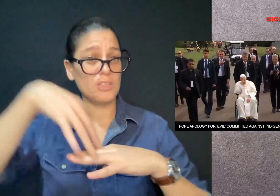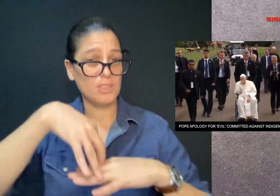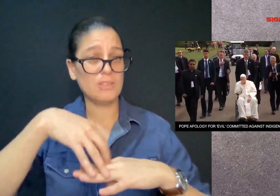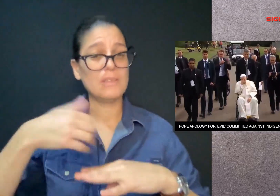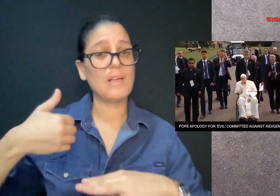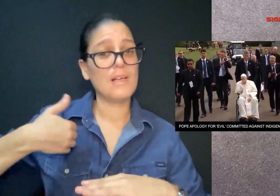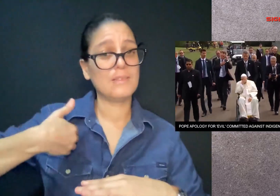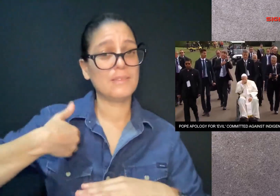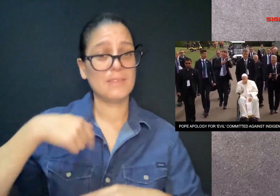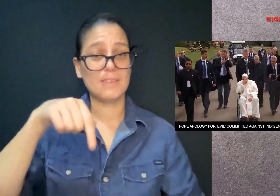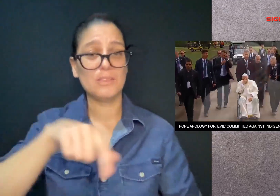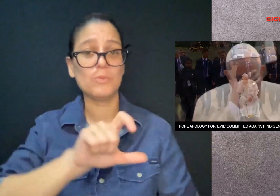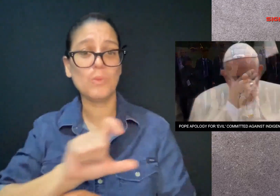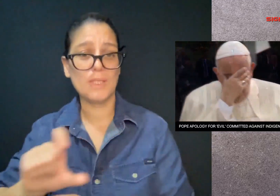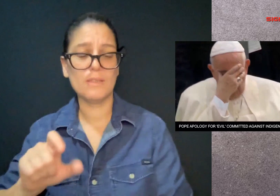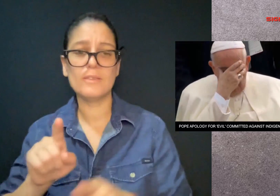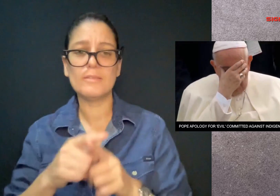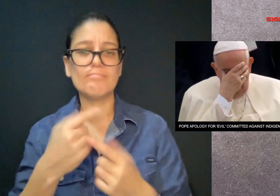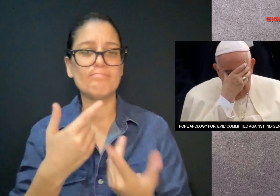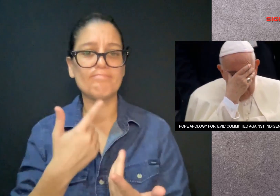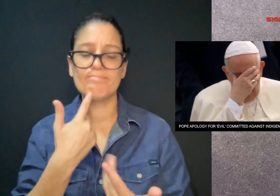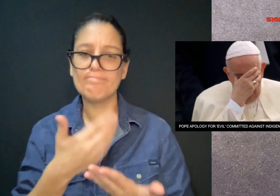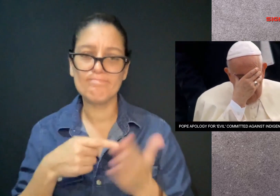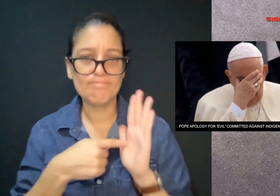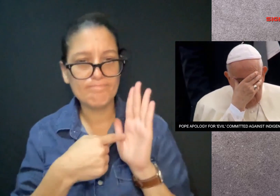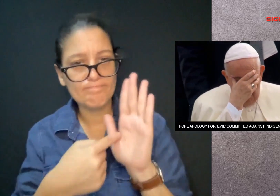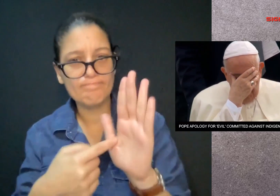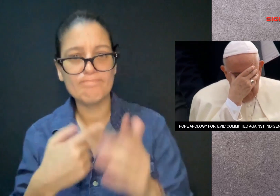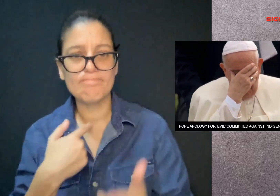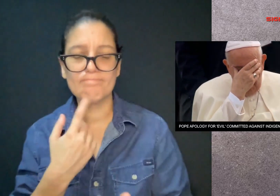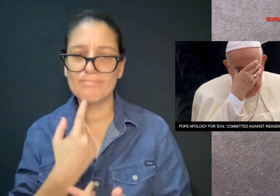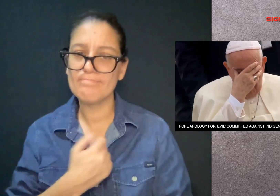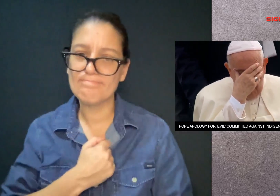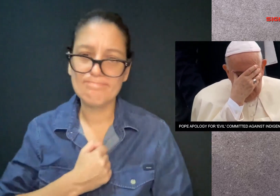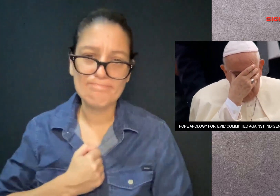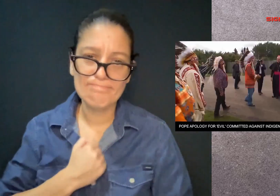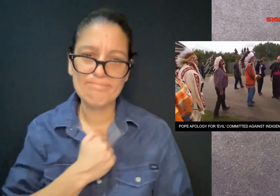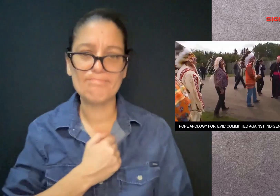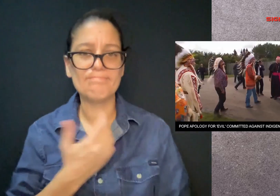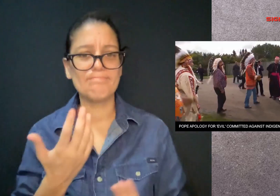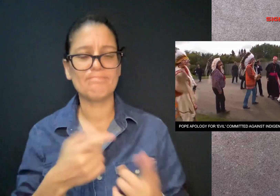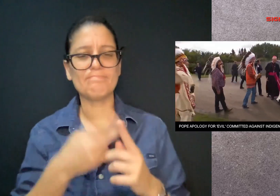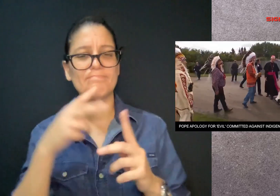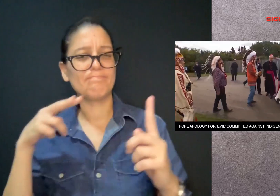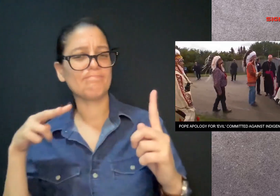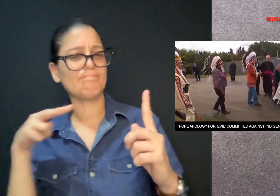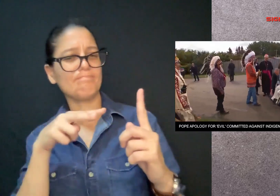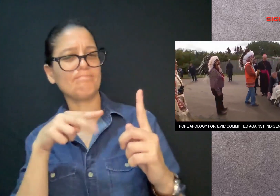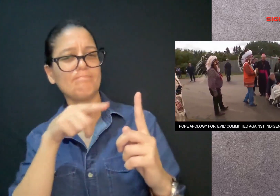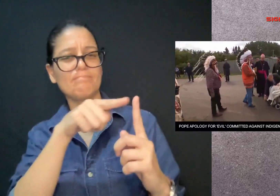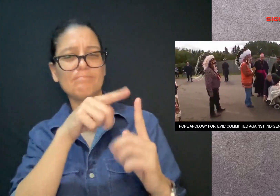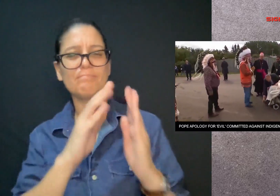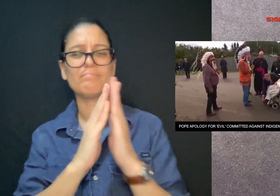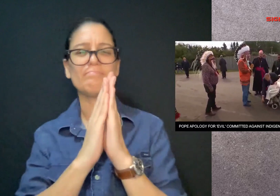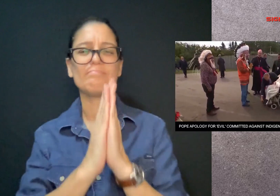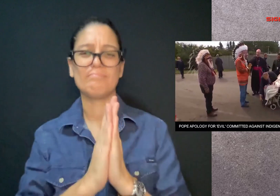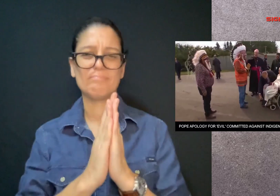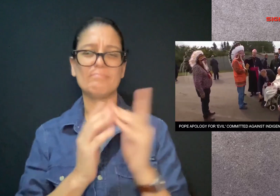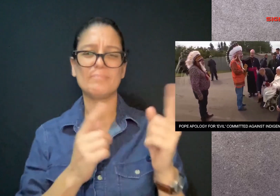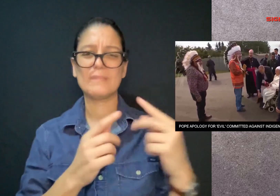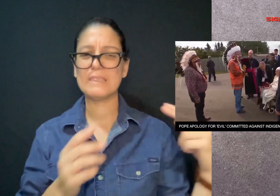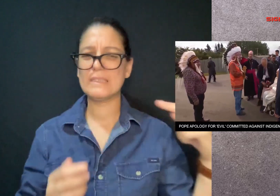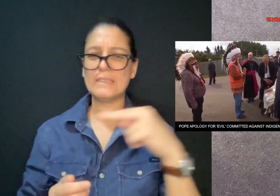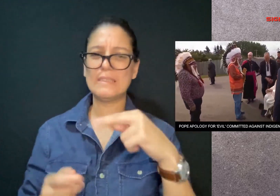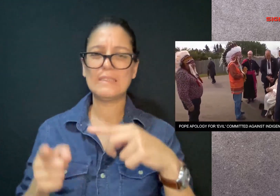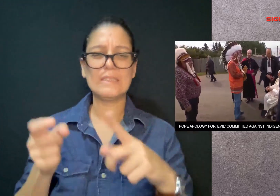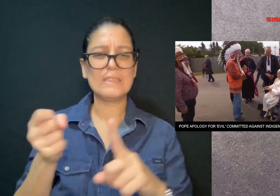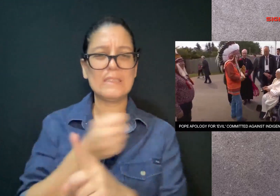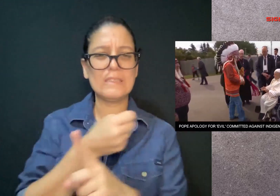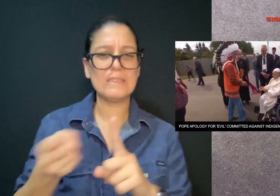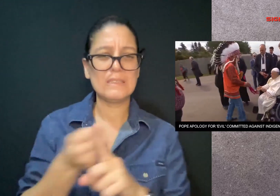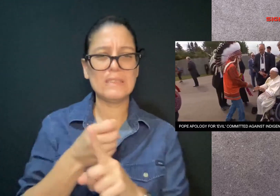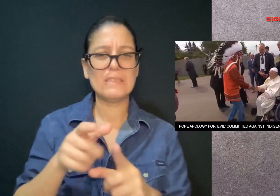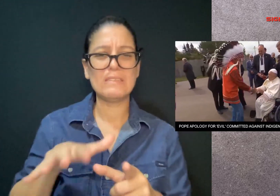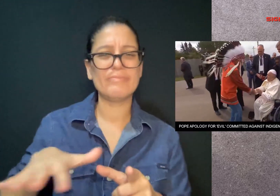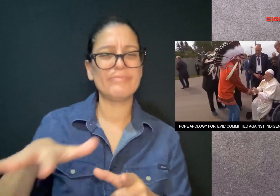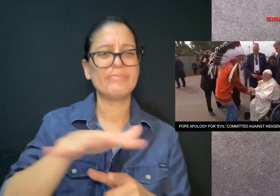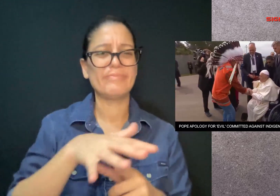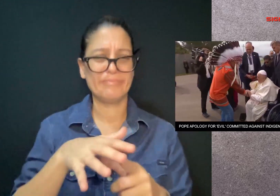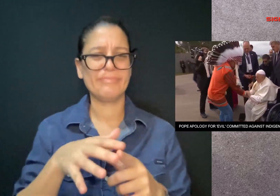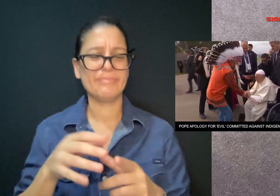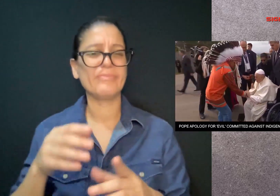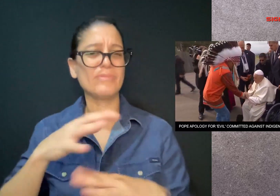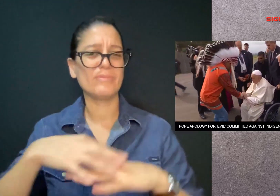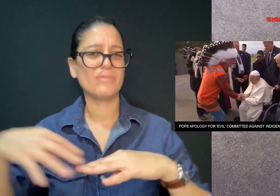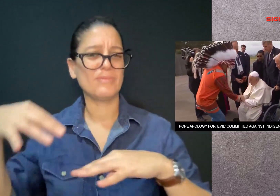Canada this week he was there to apologize for the church's role in abuse of indigenous